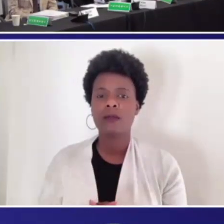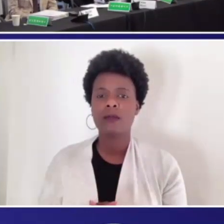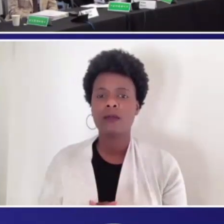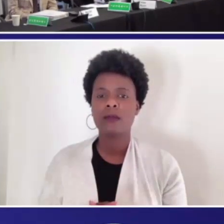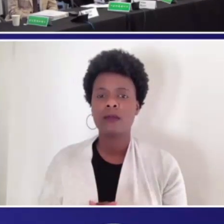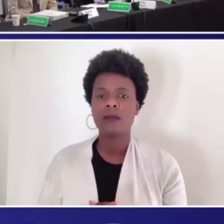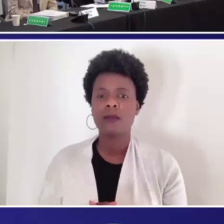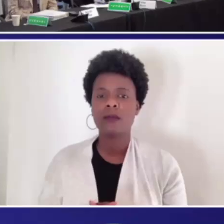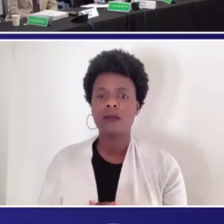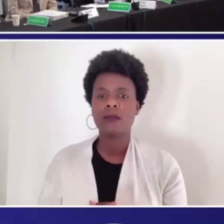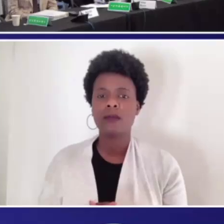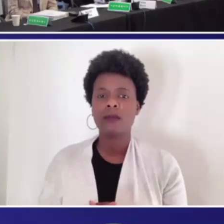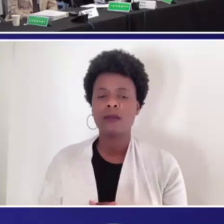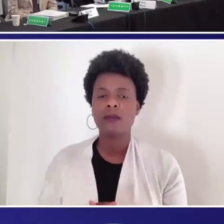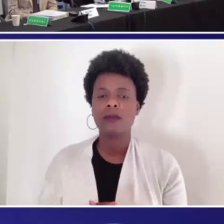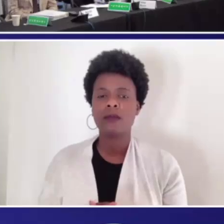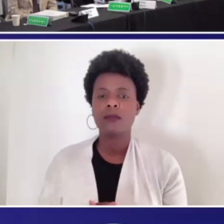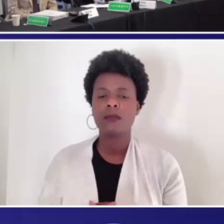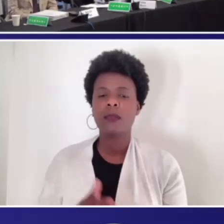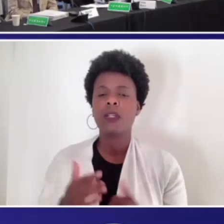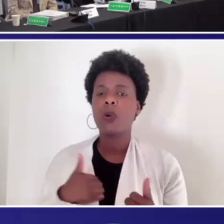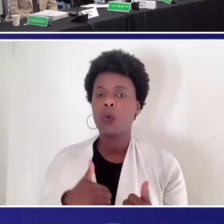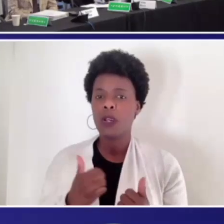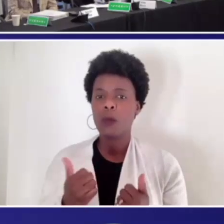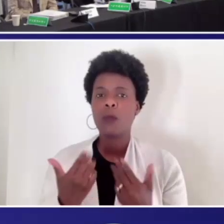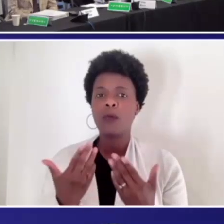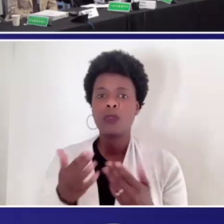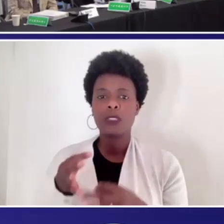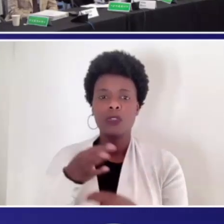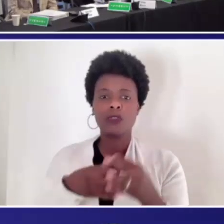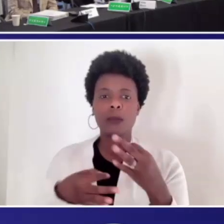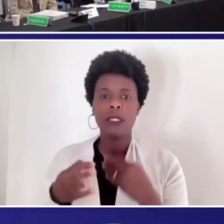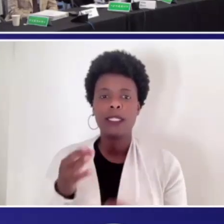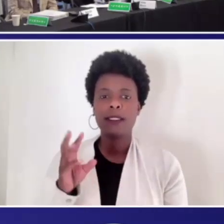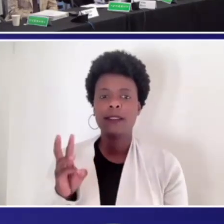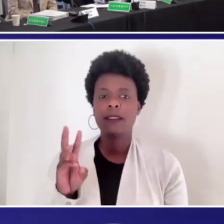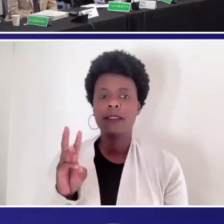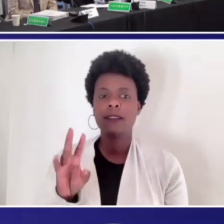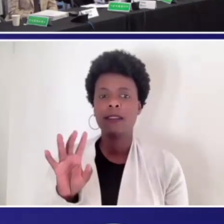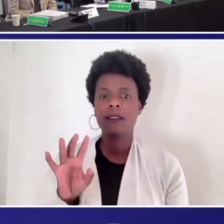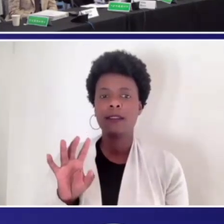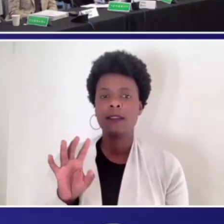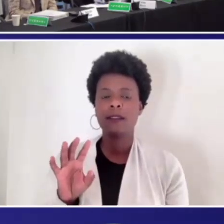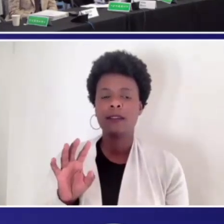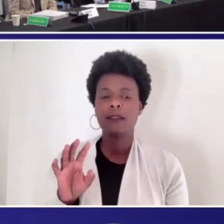and specifically here we were proposing to replace the 668.2. Not -- sorry, not -- excuse me,